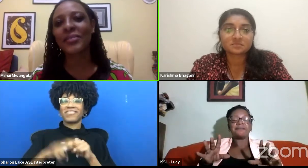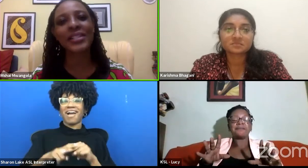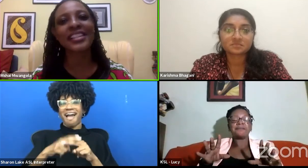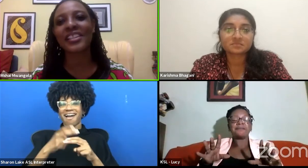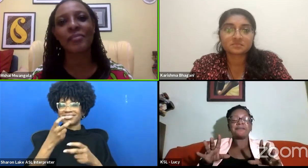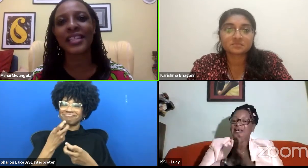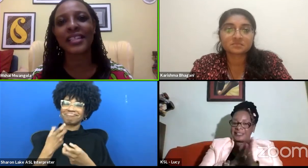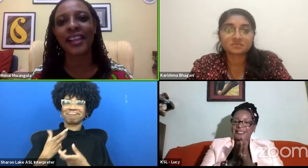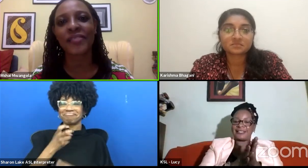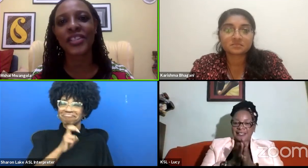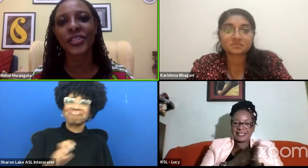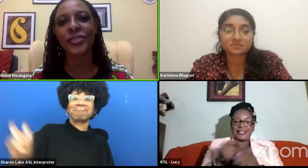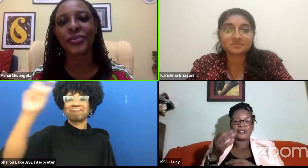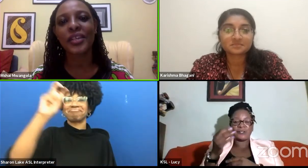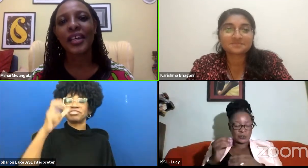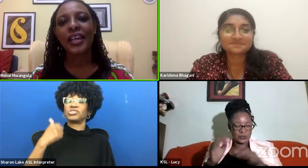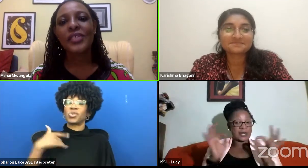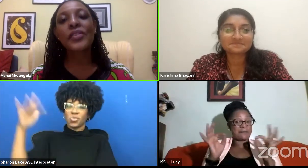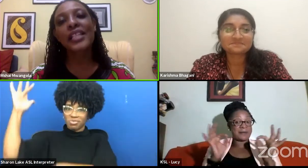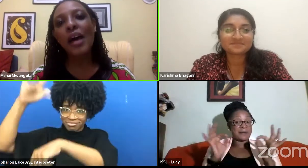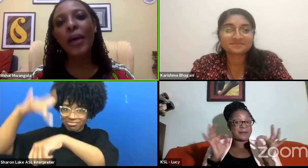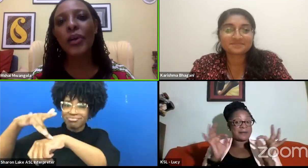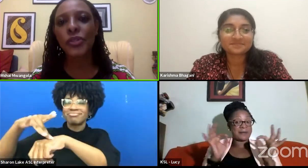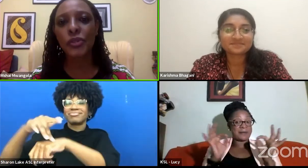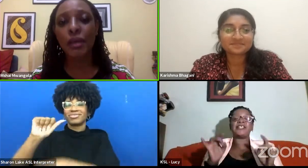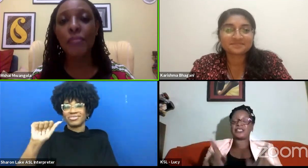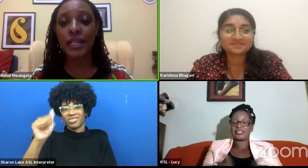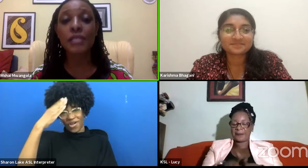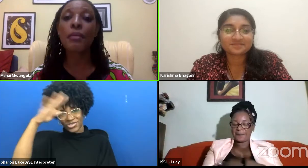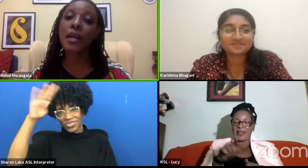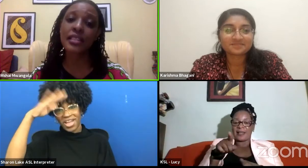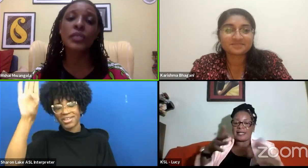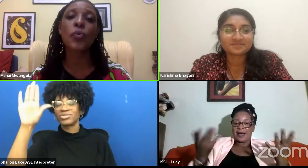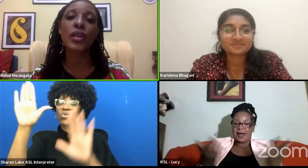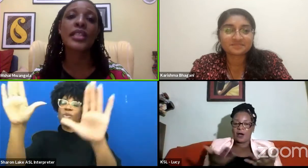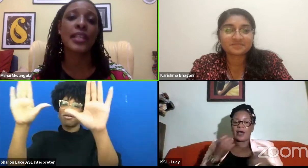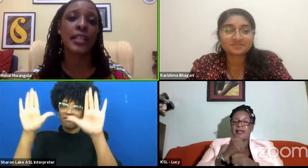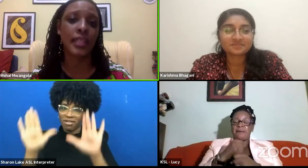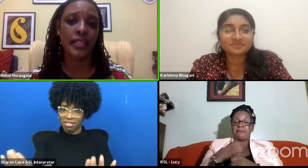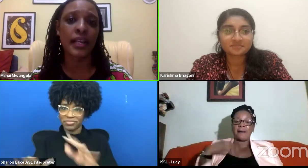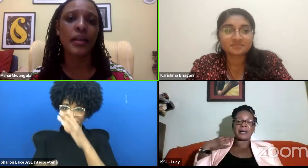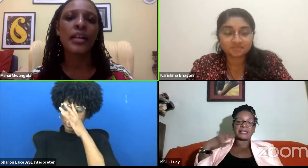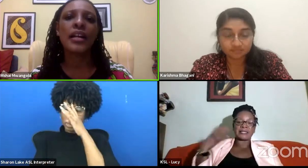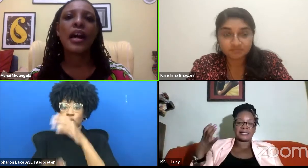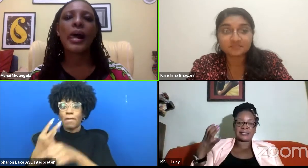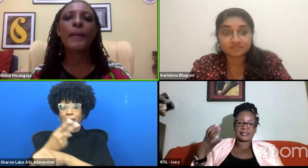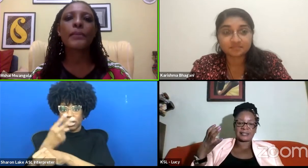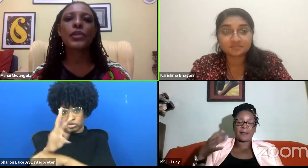it was such an amazing adventure too. So that's how I got to do my master's. My master's was in theater.